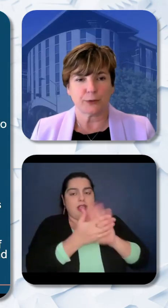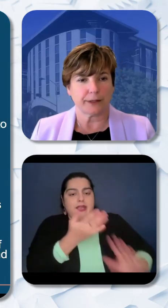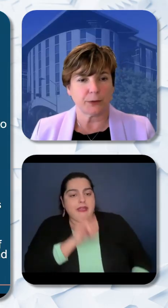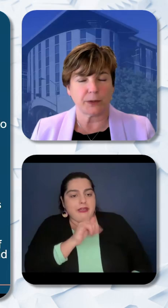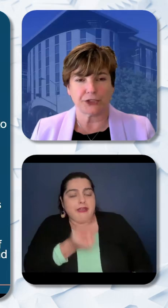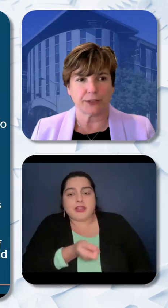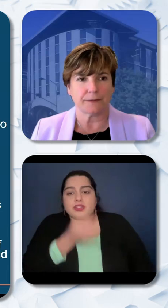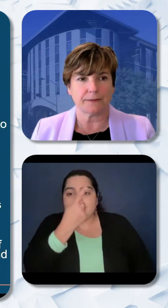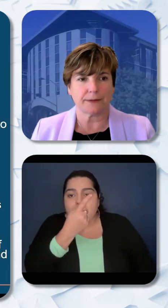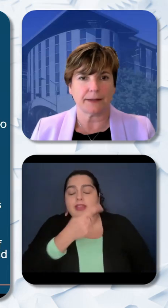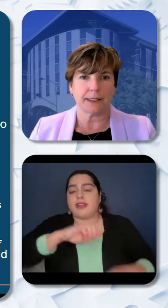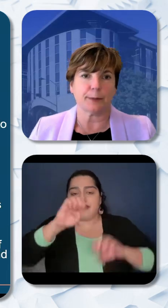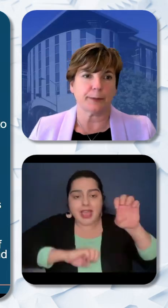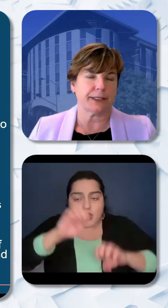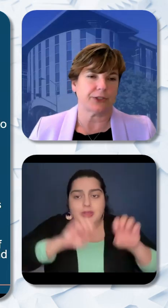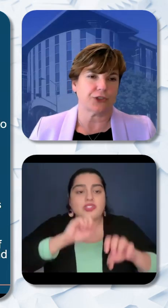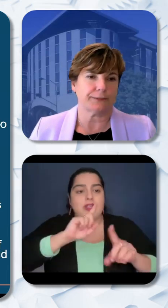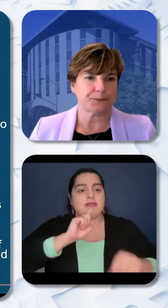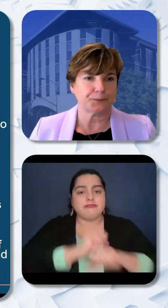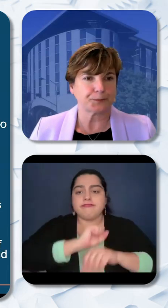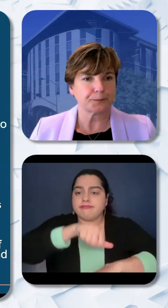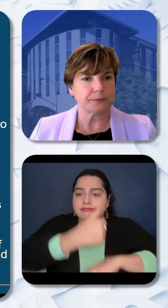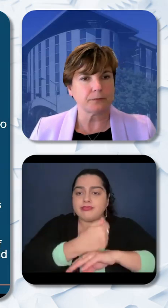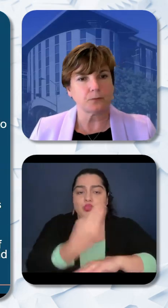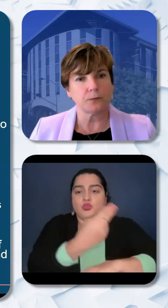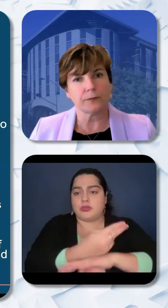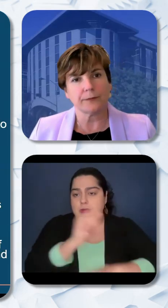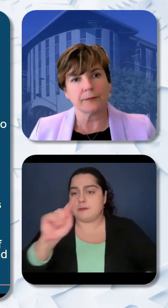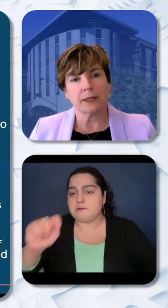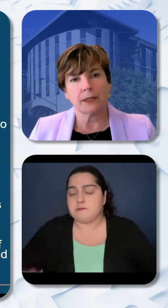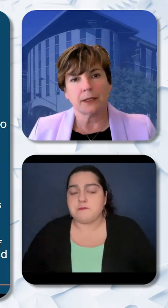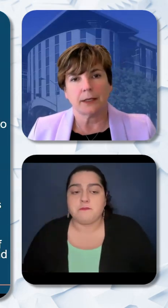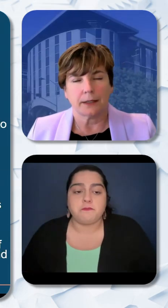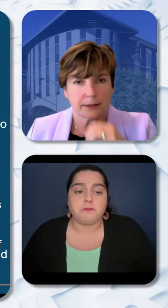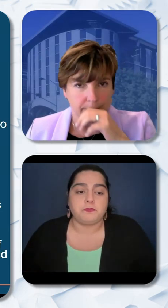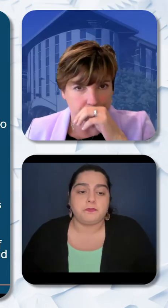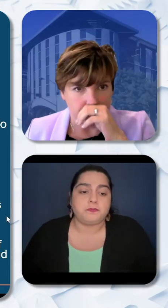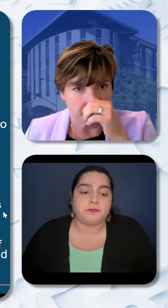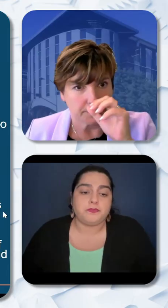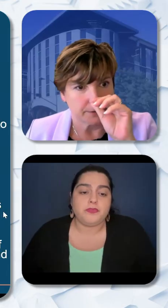to evaluation, and then implementation.